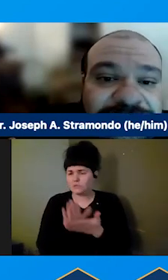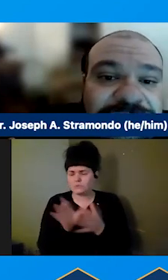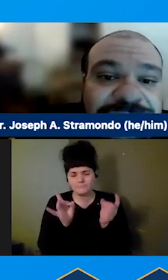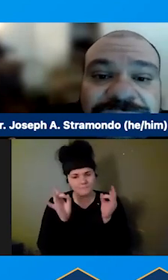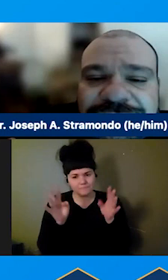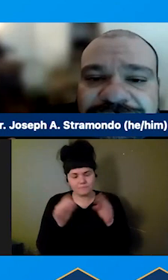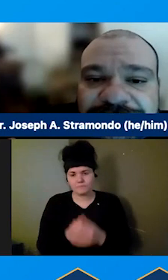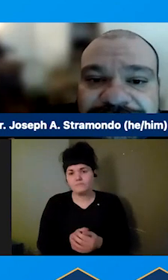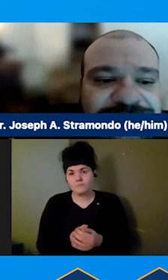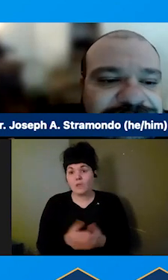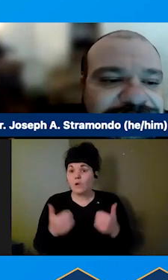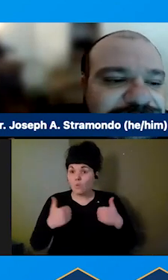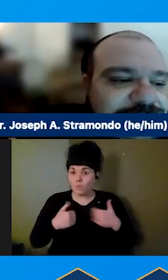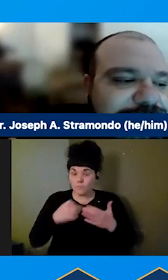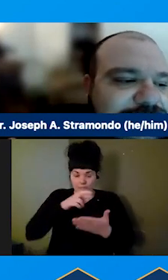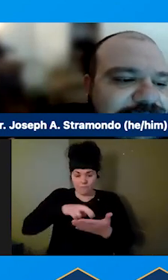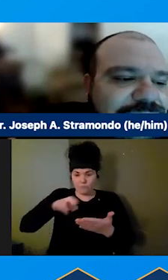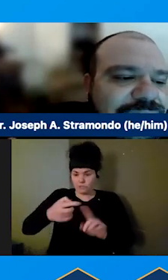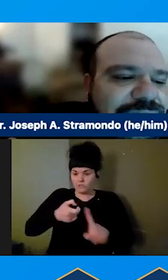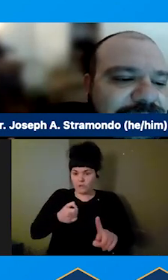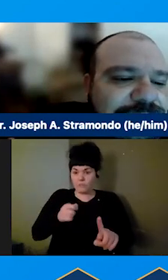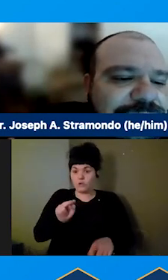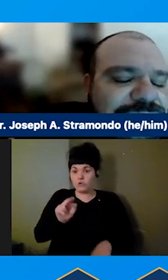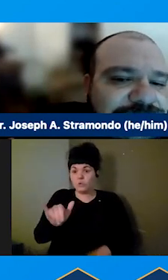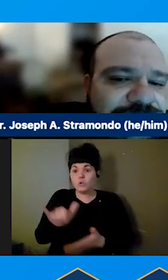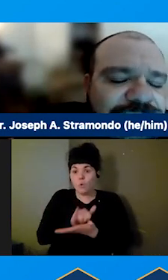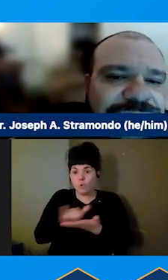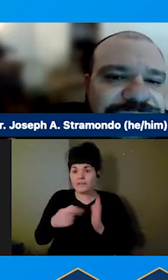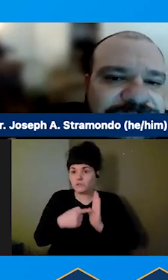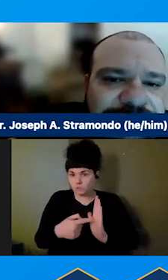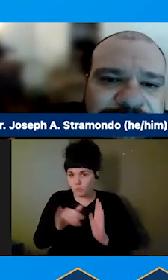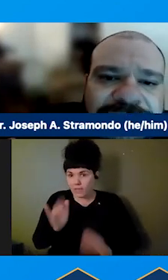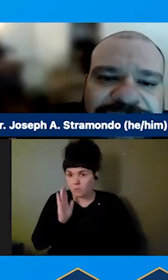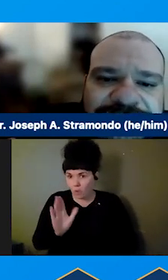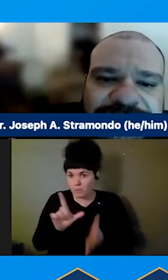coming out of New York that showed this. Right. And so then people have started